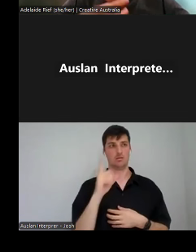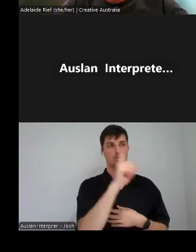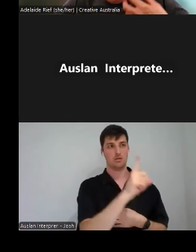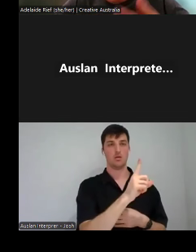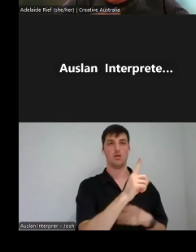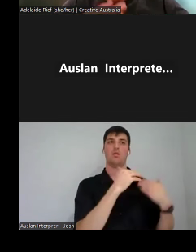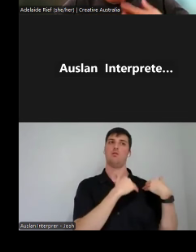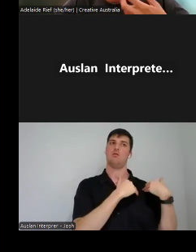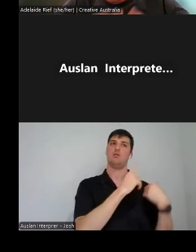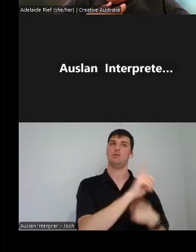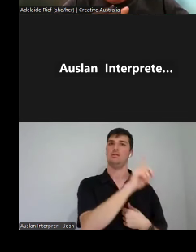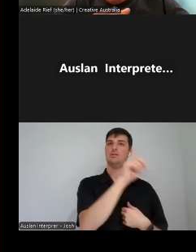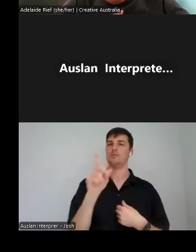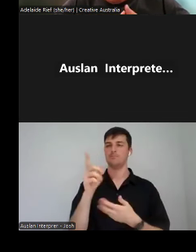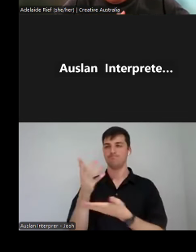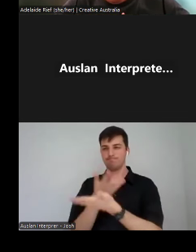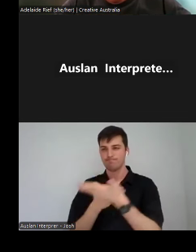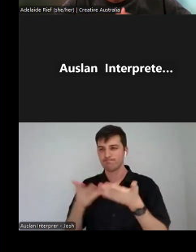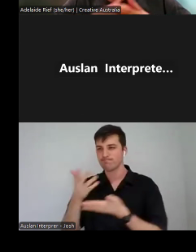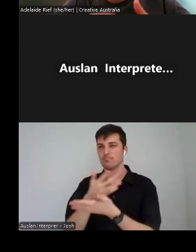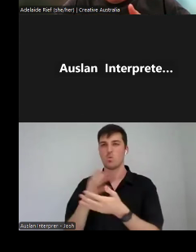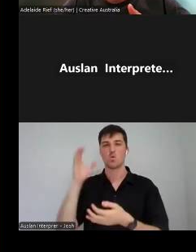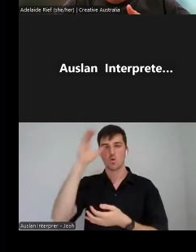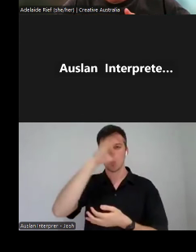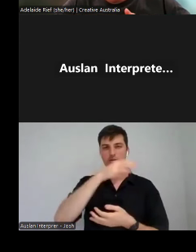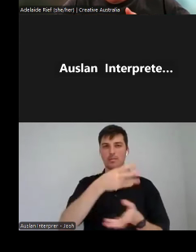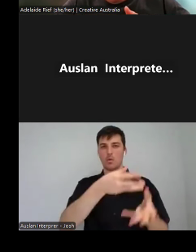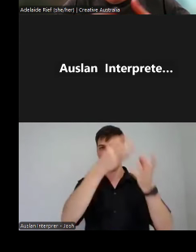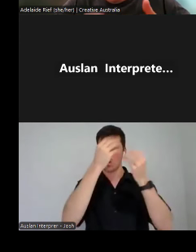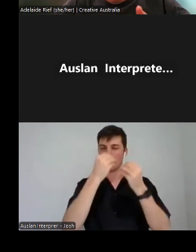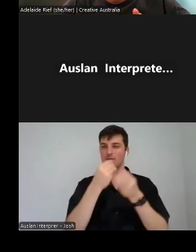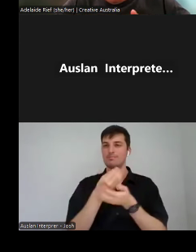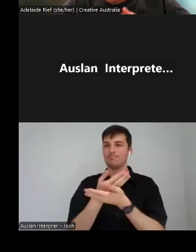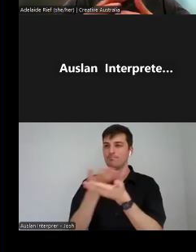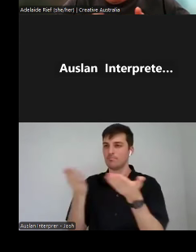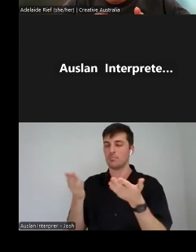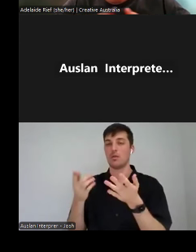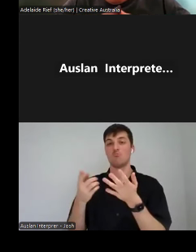and the concepts in that training to the rest of the company directors and the rest of the